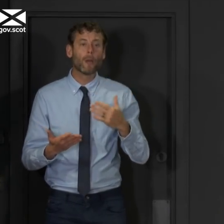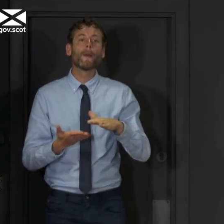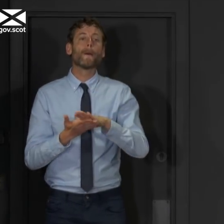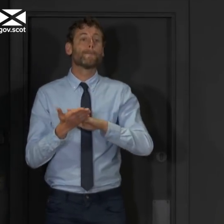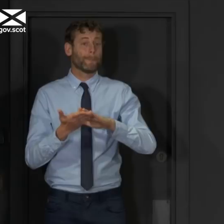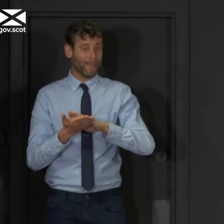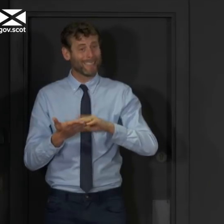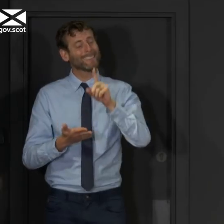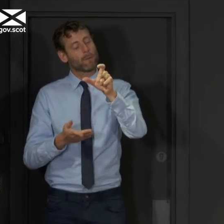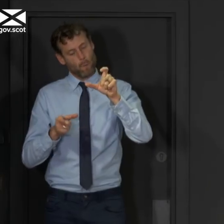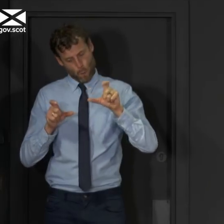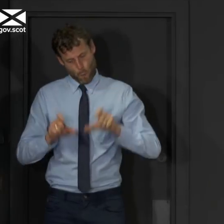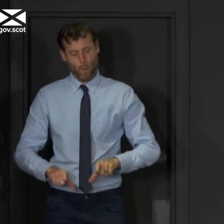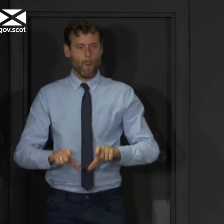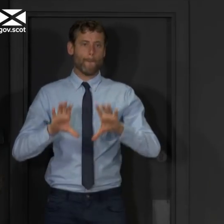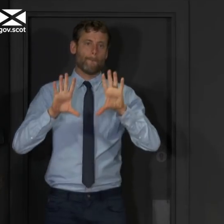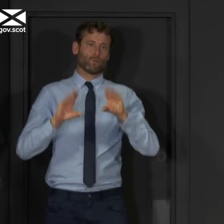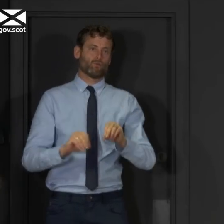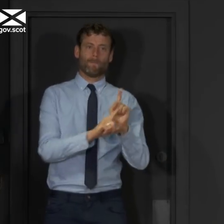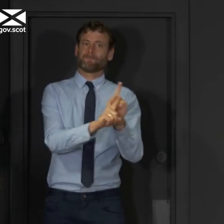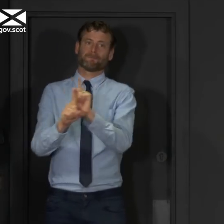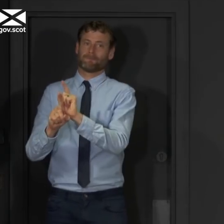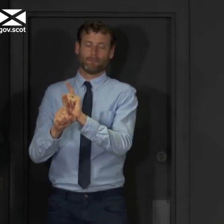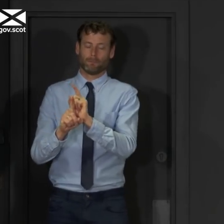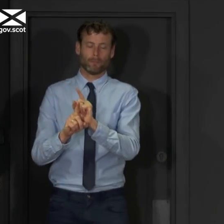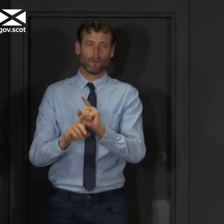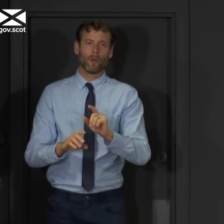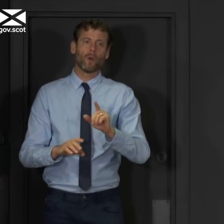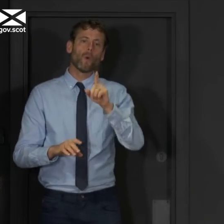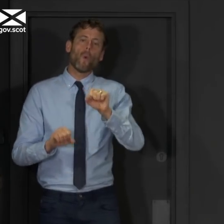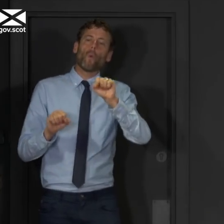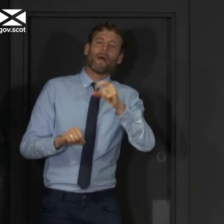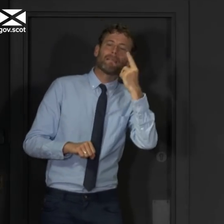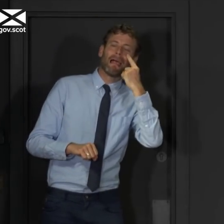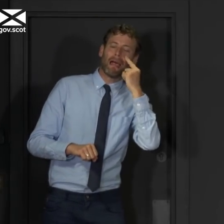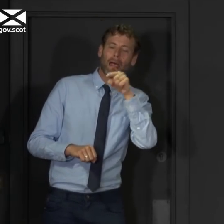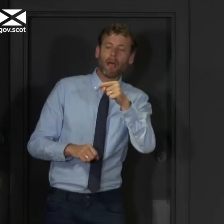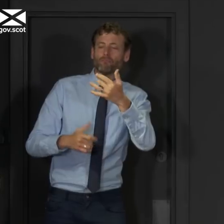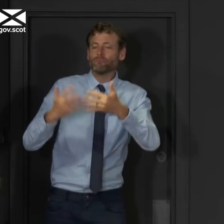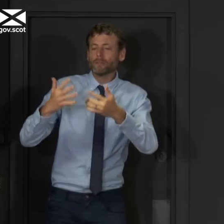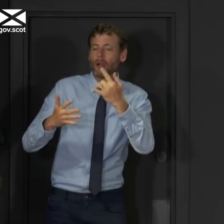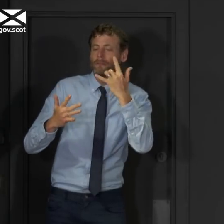sense of taste or smell - please do not wait for a few hours or a day or two to see if